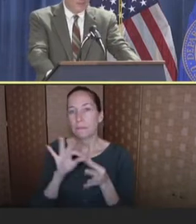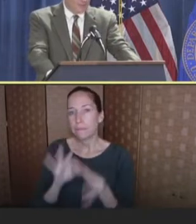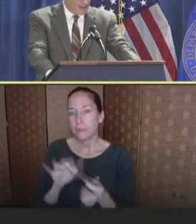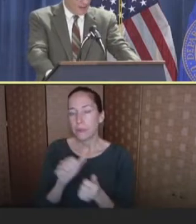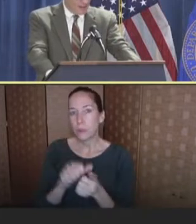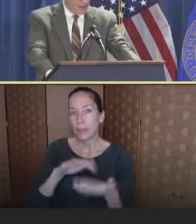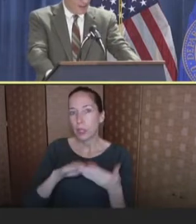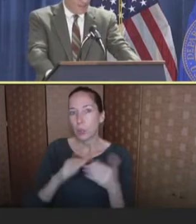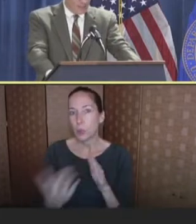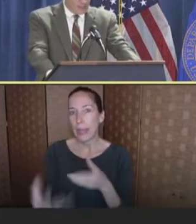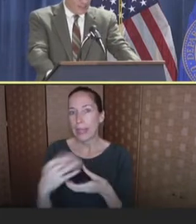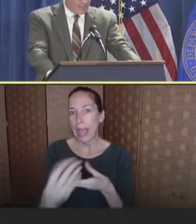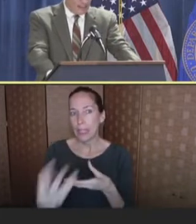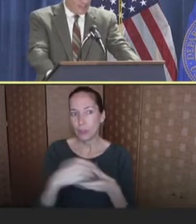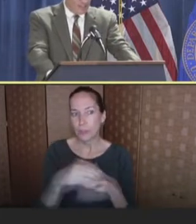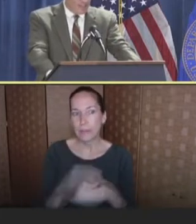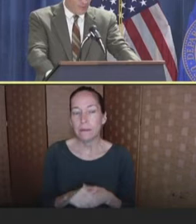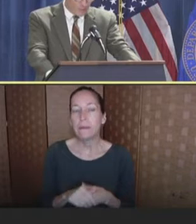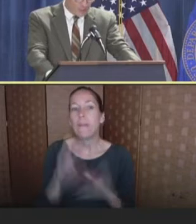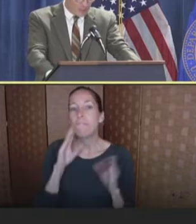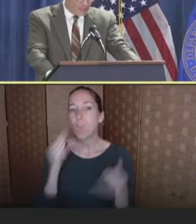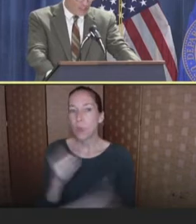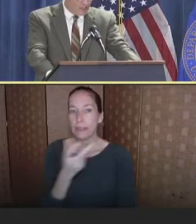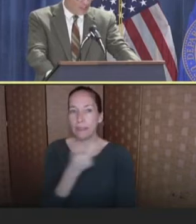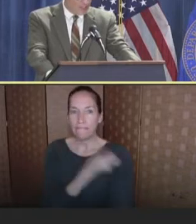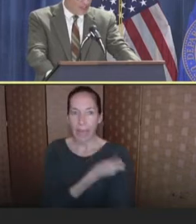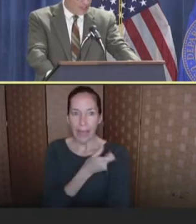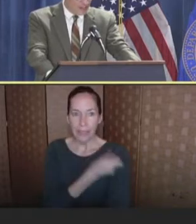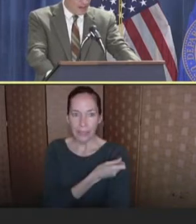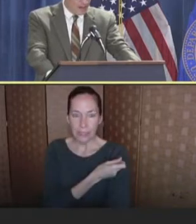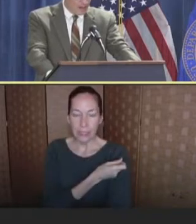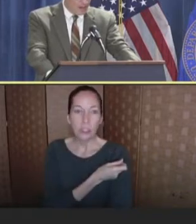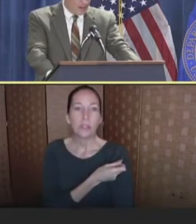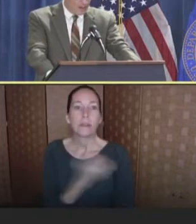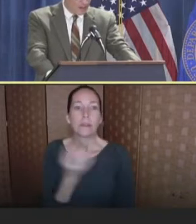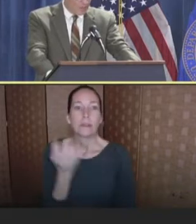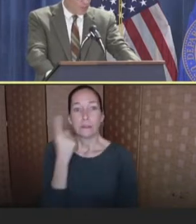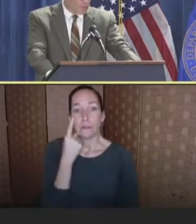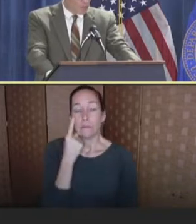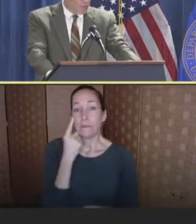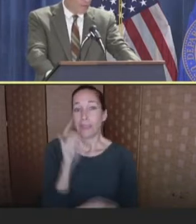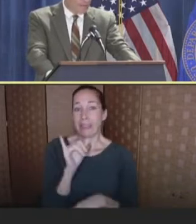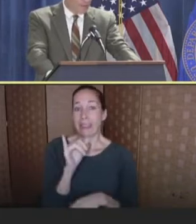excuse me, focusing on vaccines for which it is less clear about the role that the community